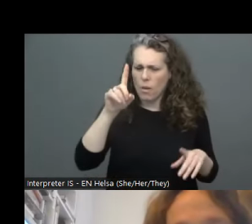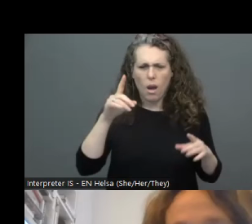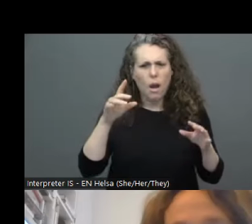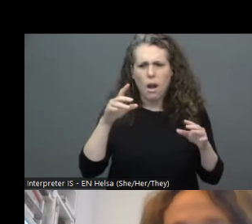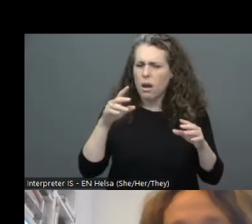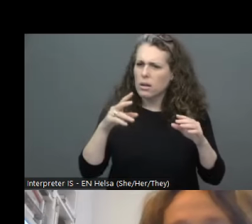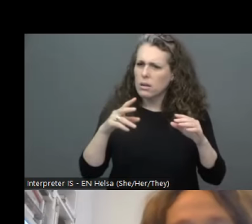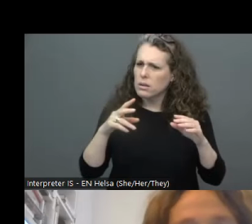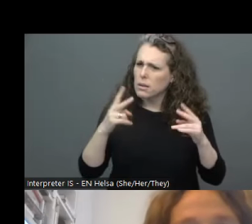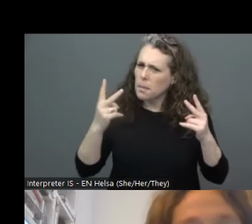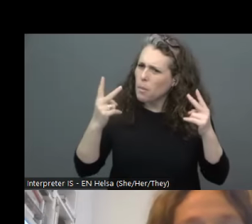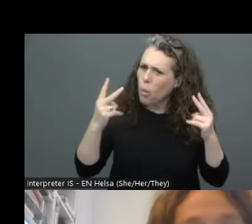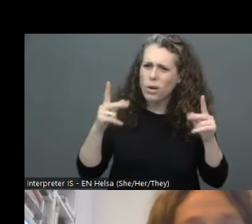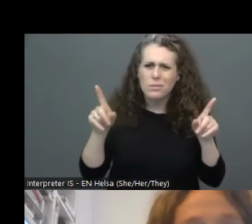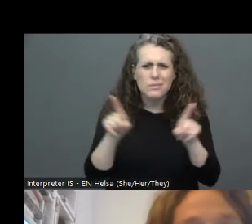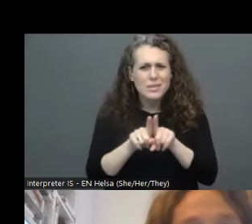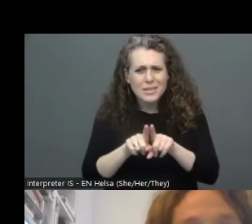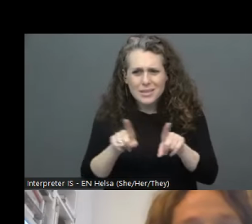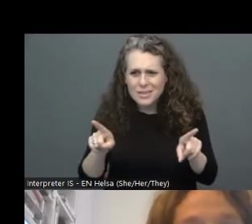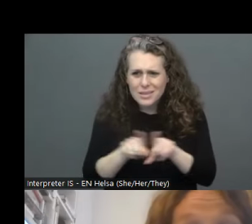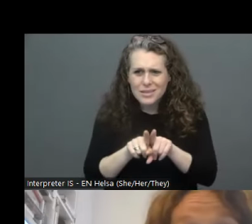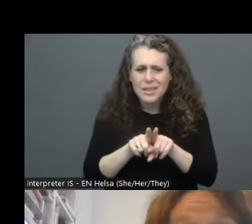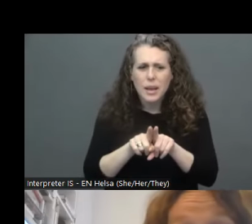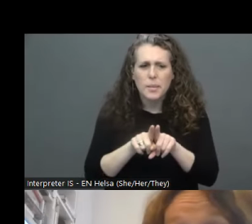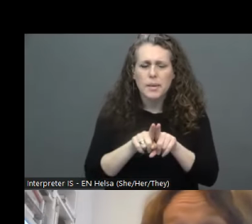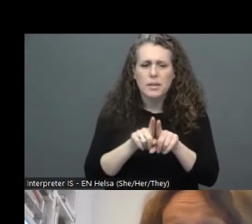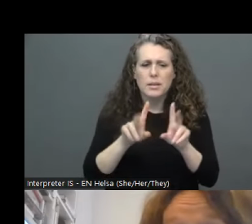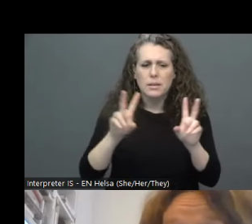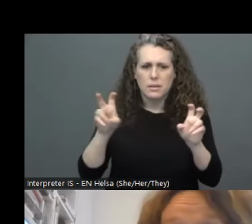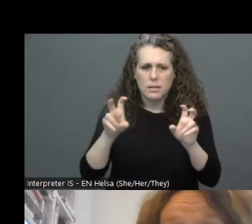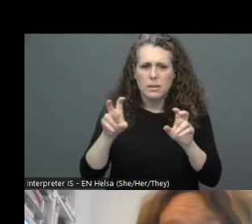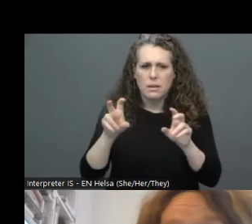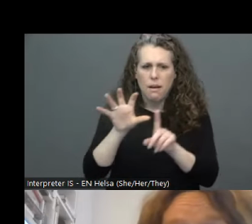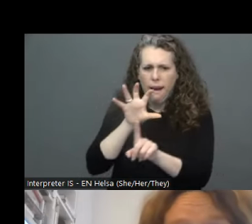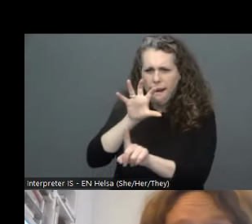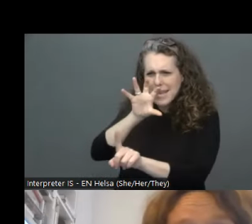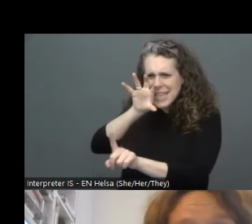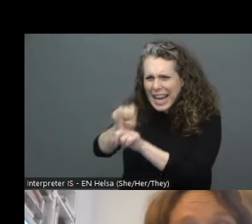that seems to be ongoing is in the field of identification and removal of barriers